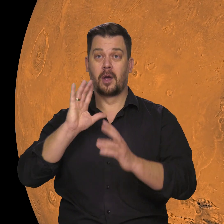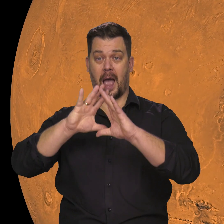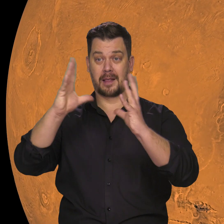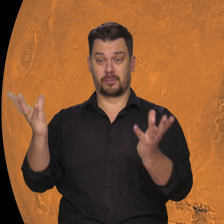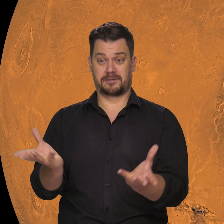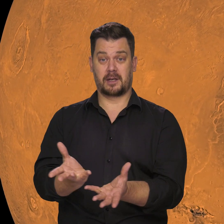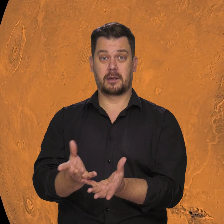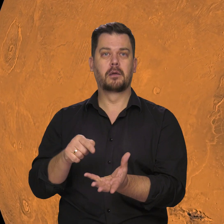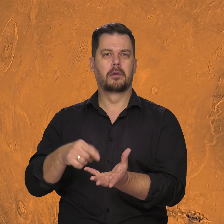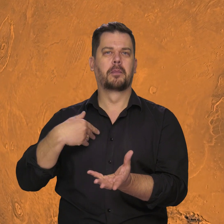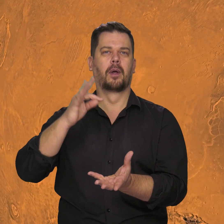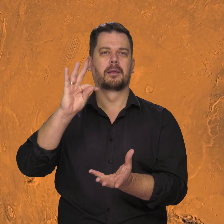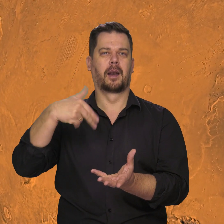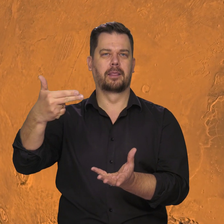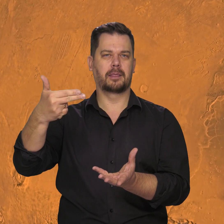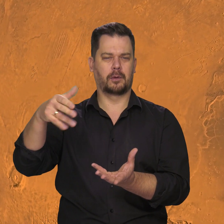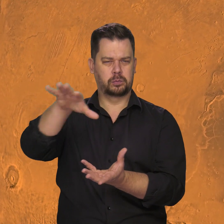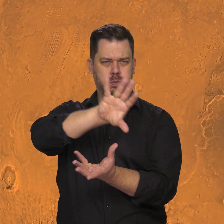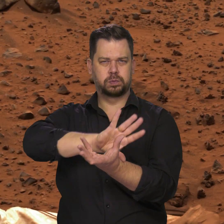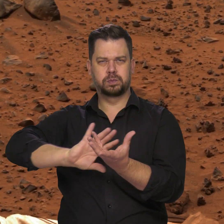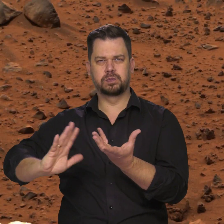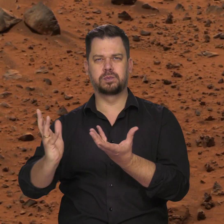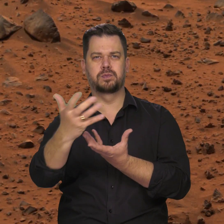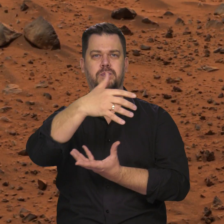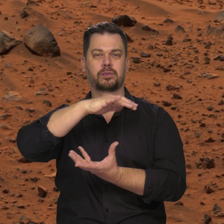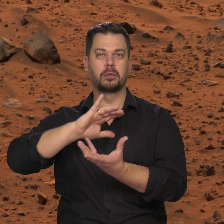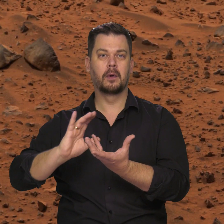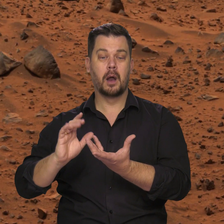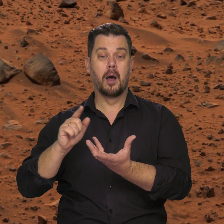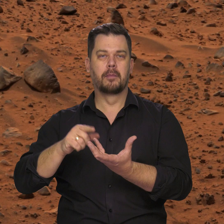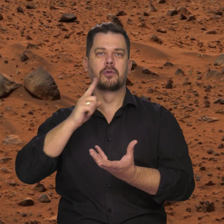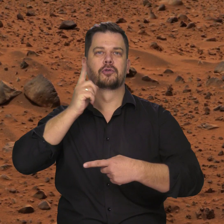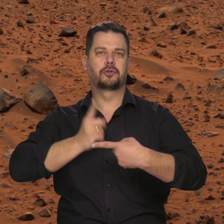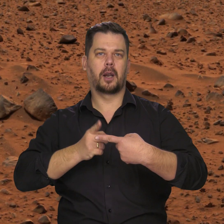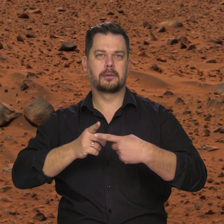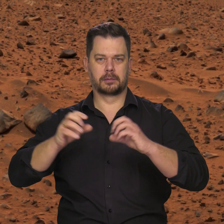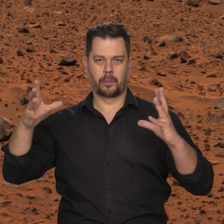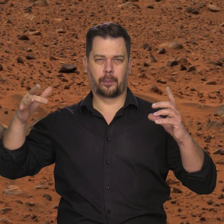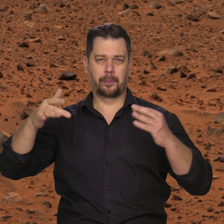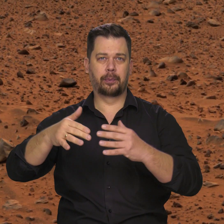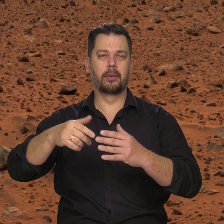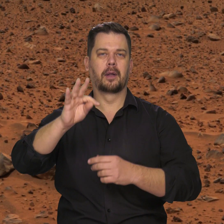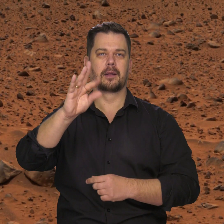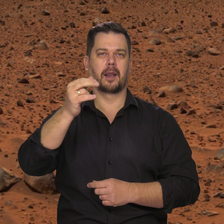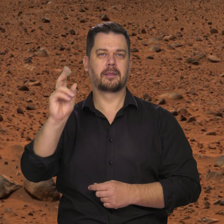Mars' atmosphere once contained a lot of oxygen. The combination of oxygen in the atmosphere